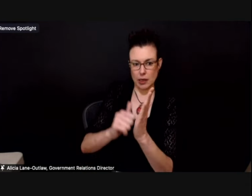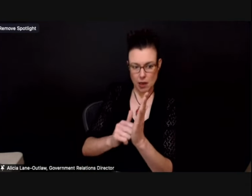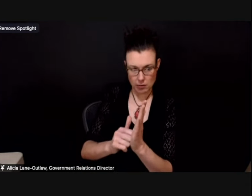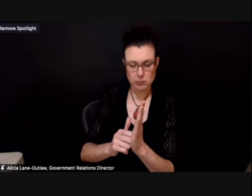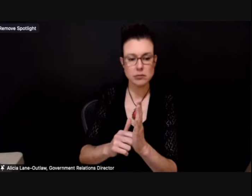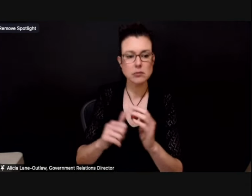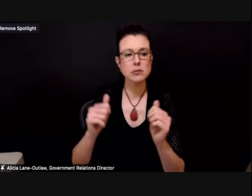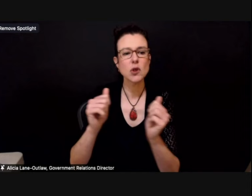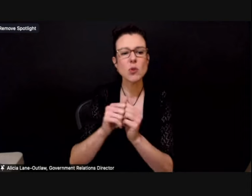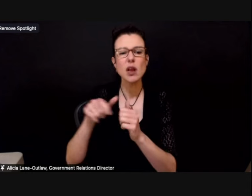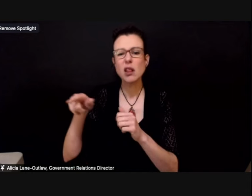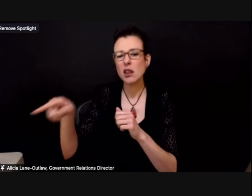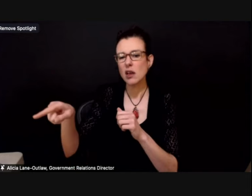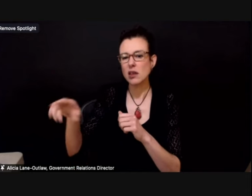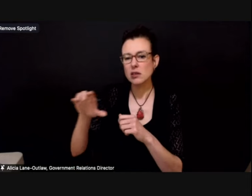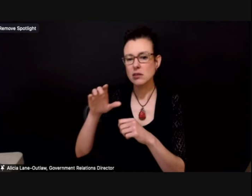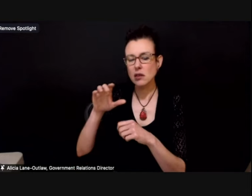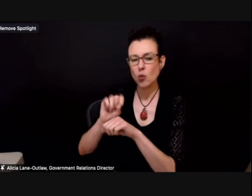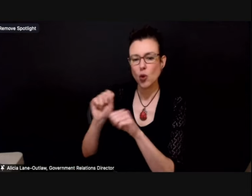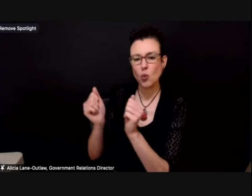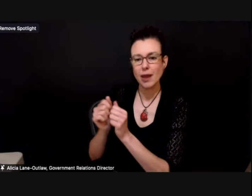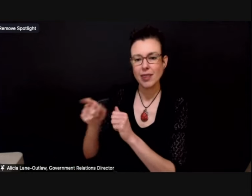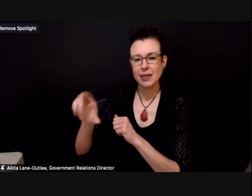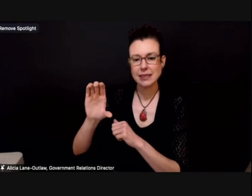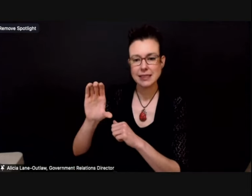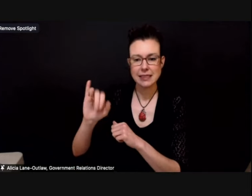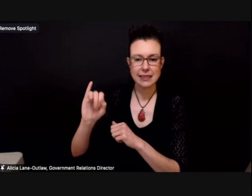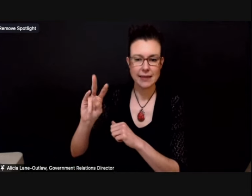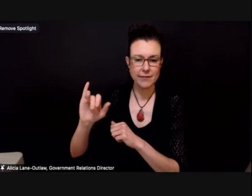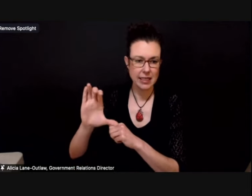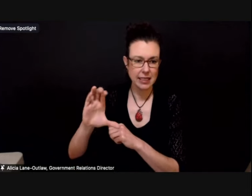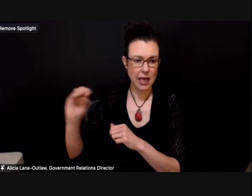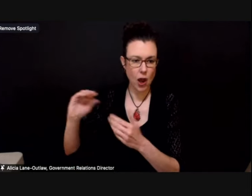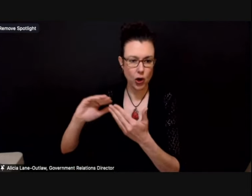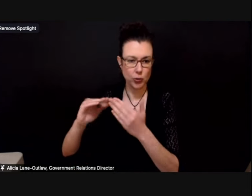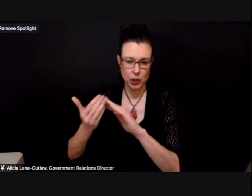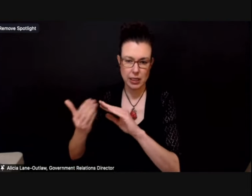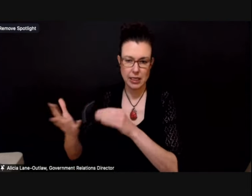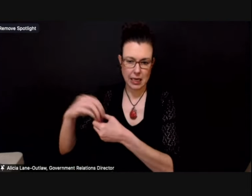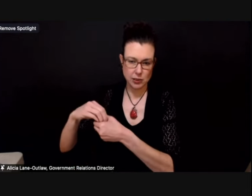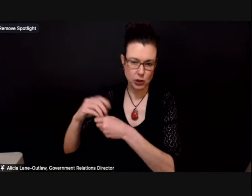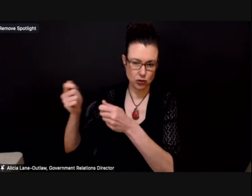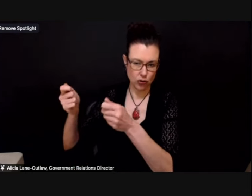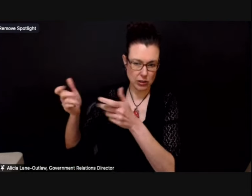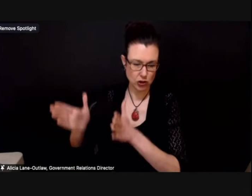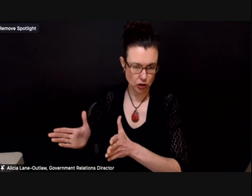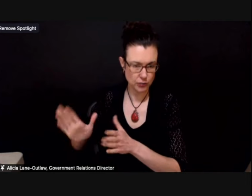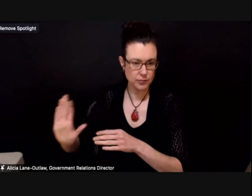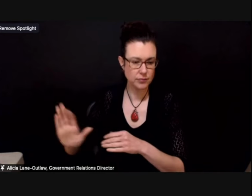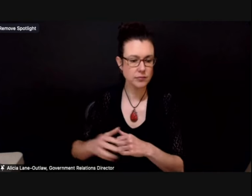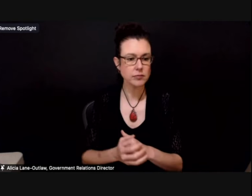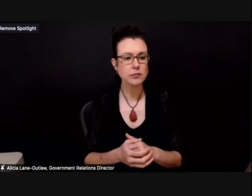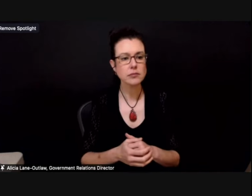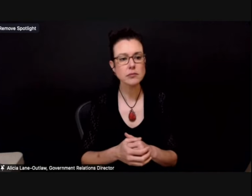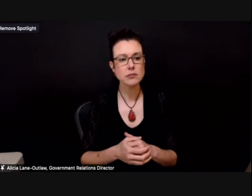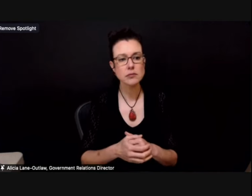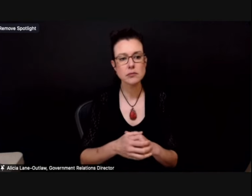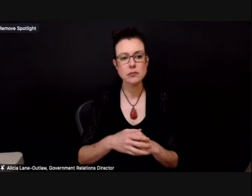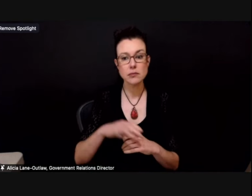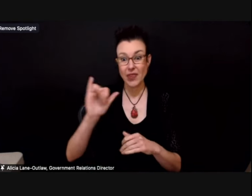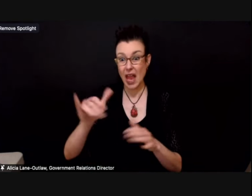Community Engagement Director. That plan includes